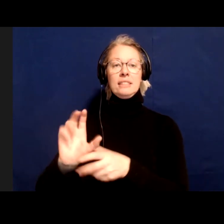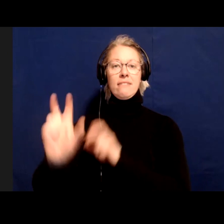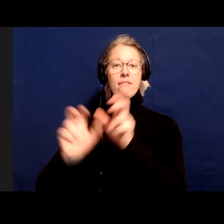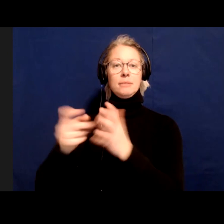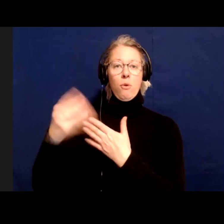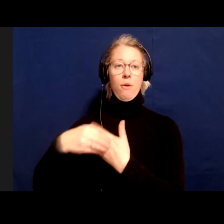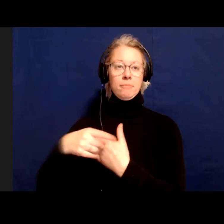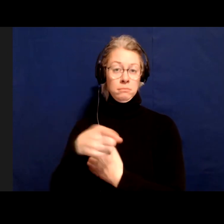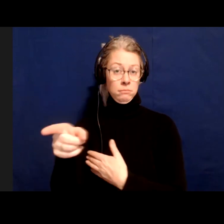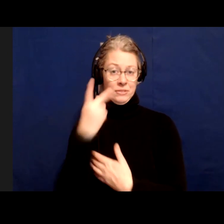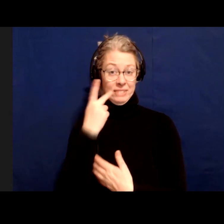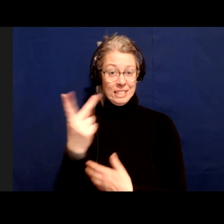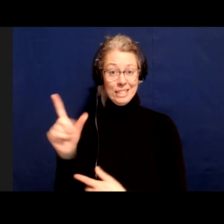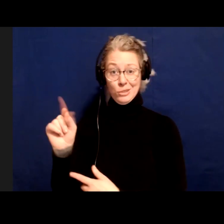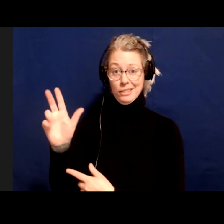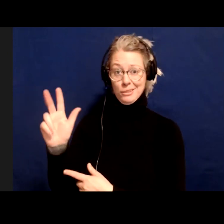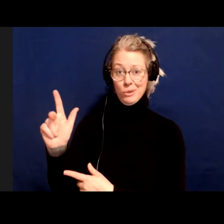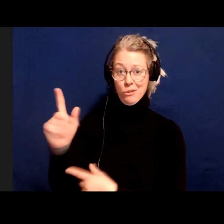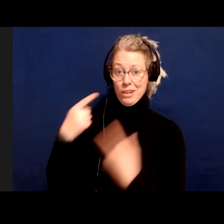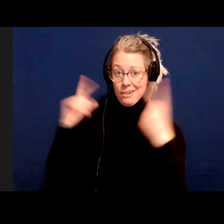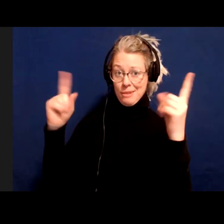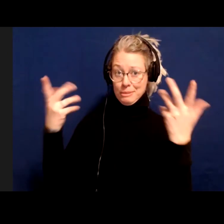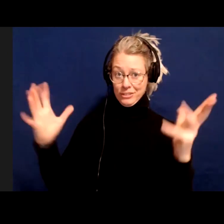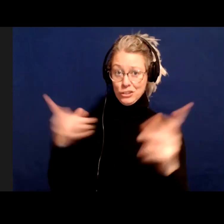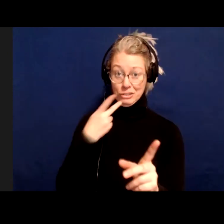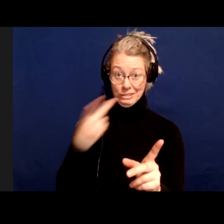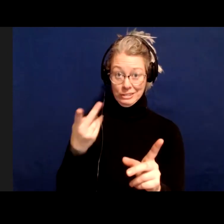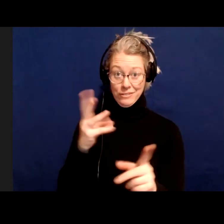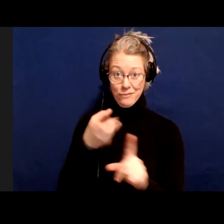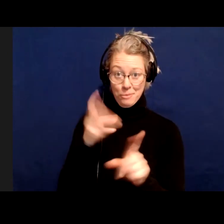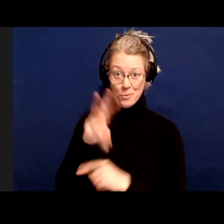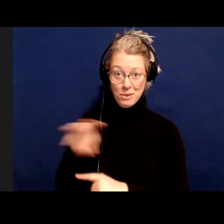already seen the announcement that we made on our website with the various dates and